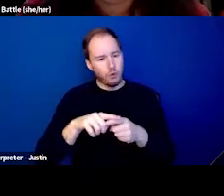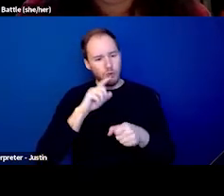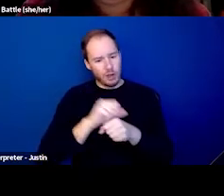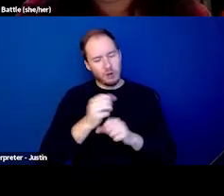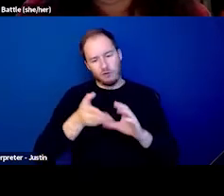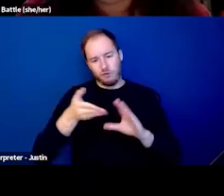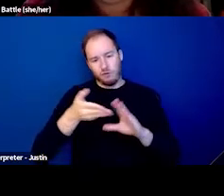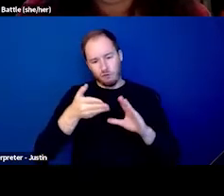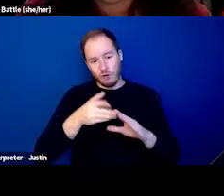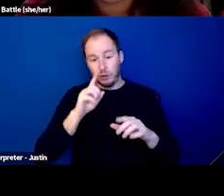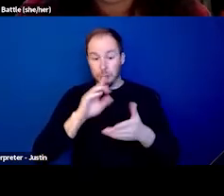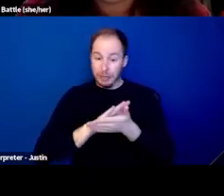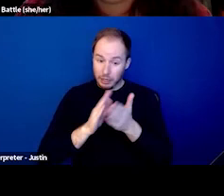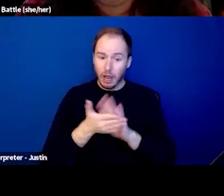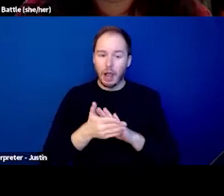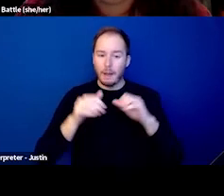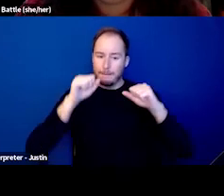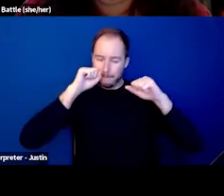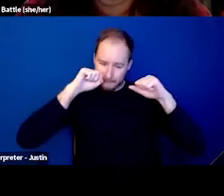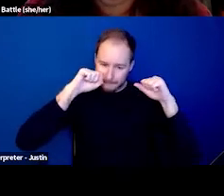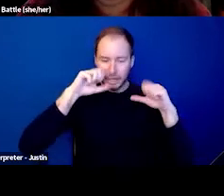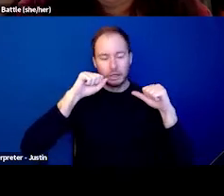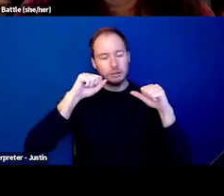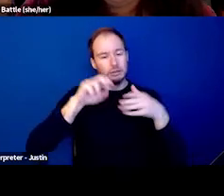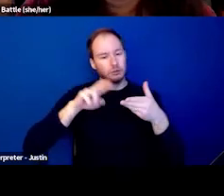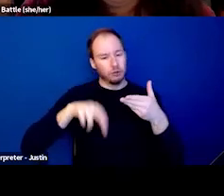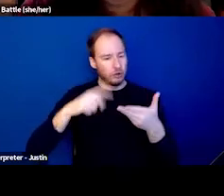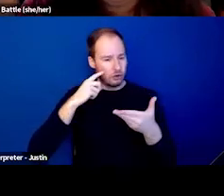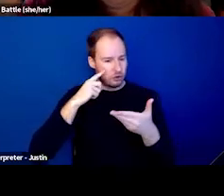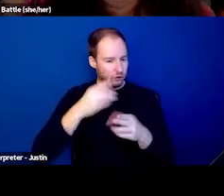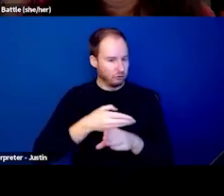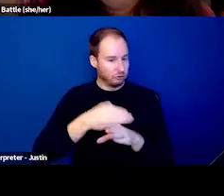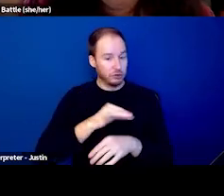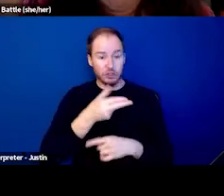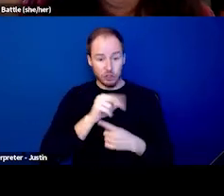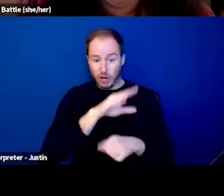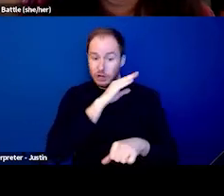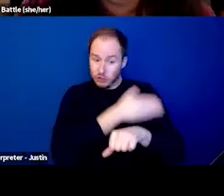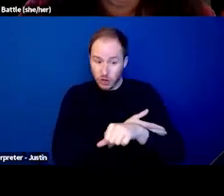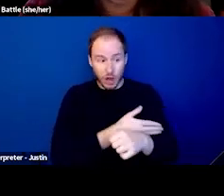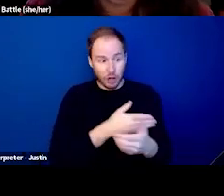the amazing outcomes that you heard, John's daughter expects from us, right?